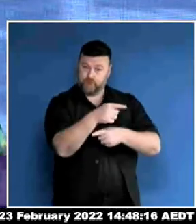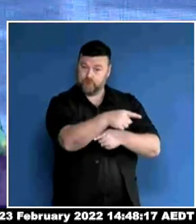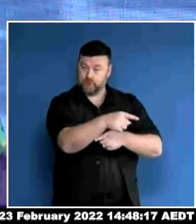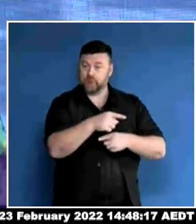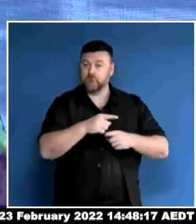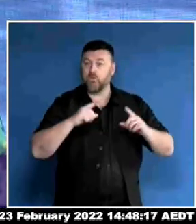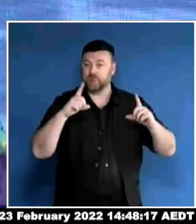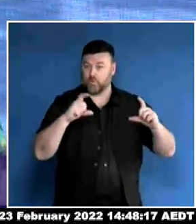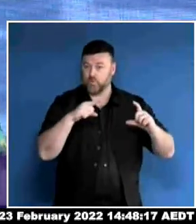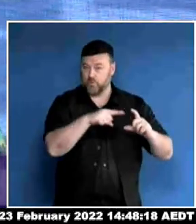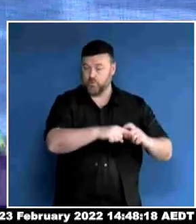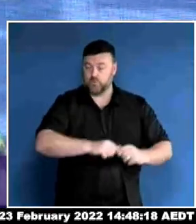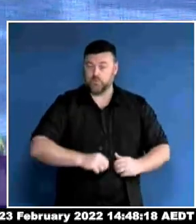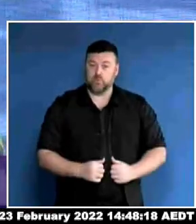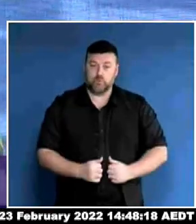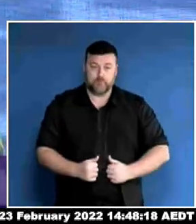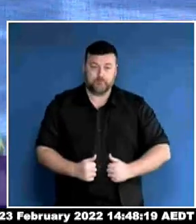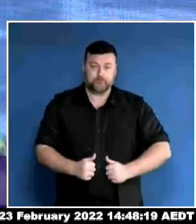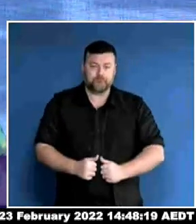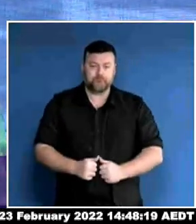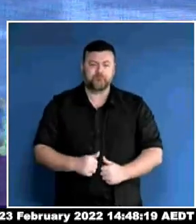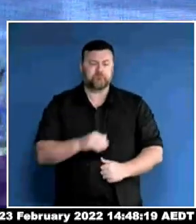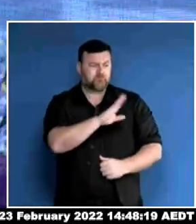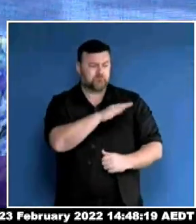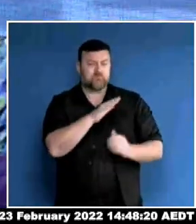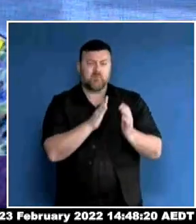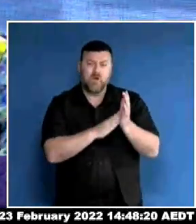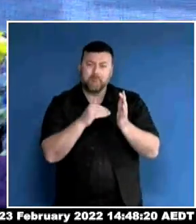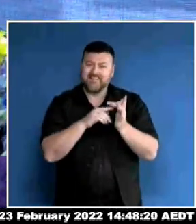Mzia, what can you tell us about what we can see in that photograph?